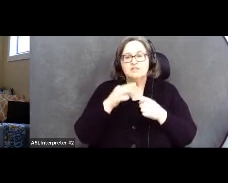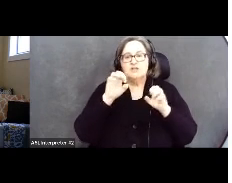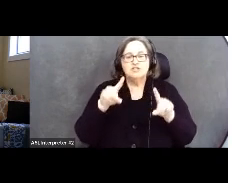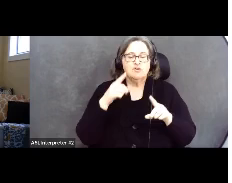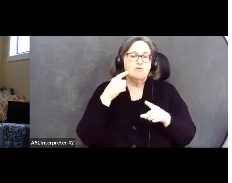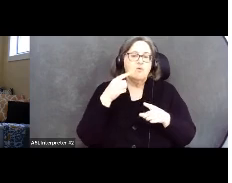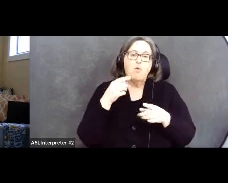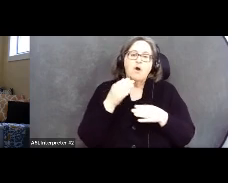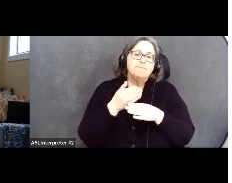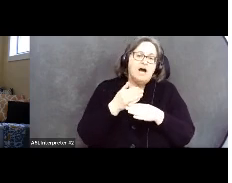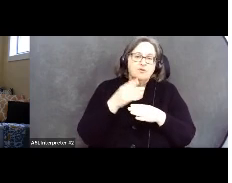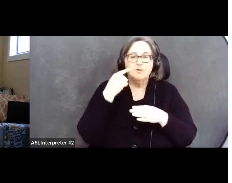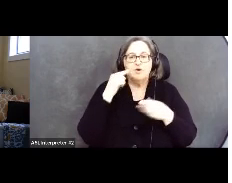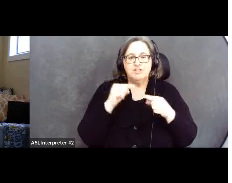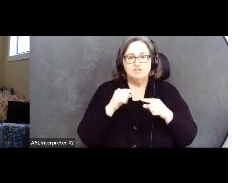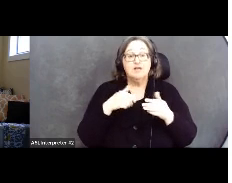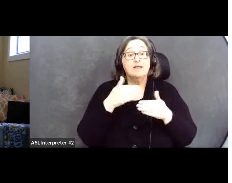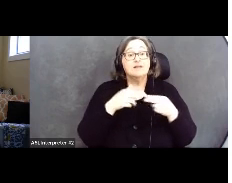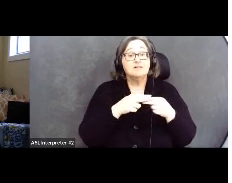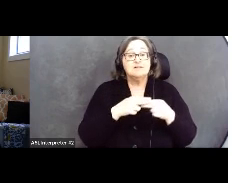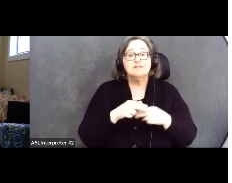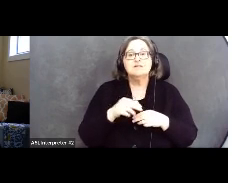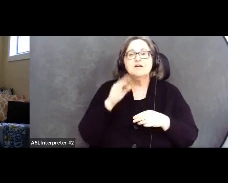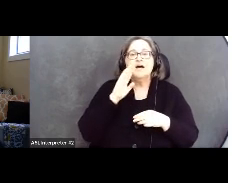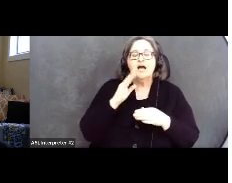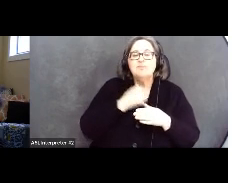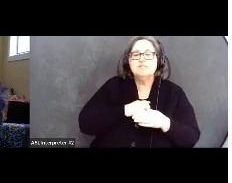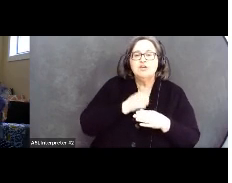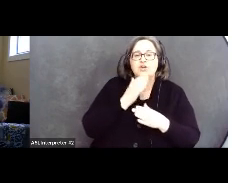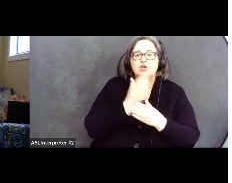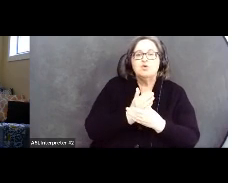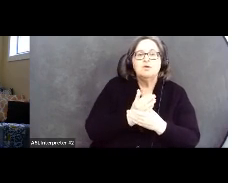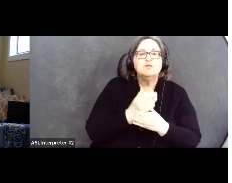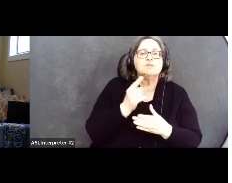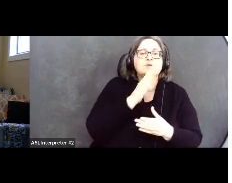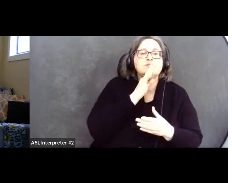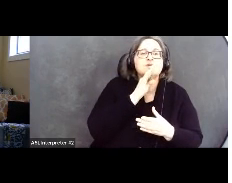Next slide. Hi, Karen, so sorry interrupt. I wanted to give you